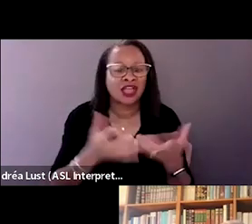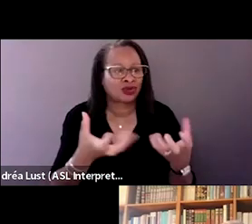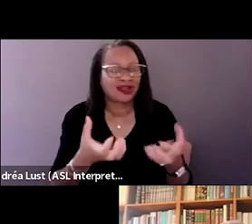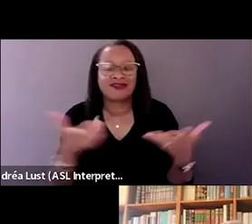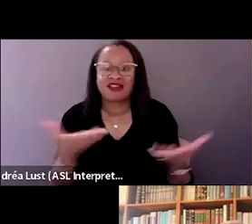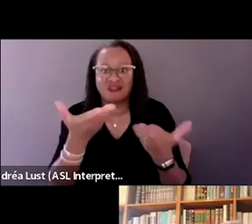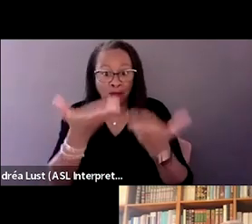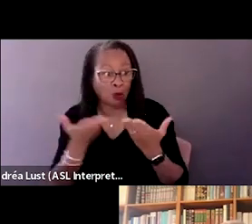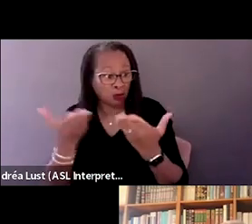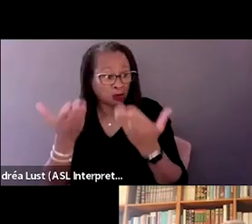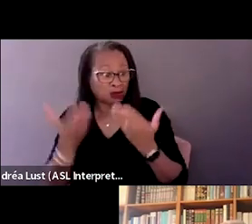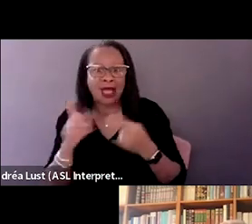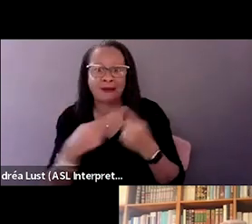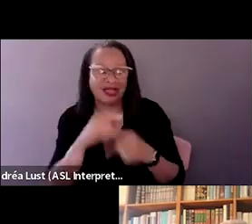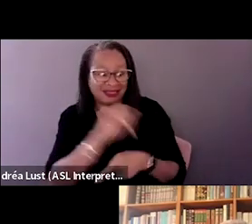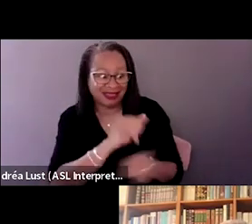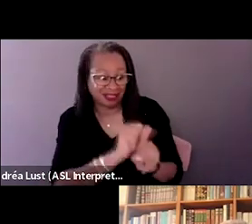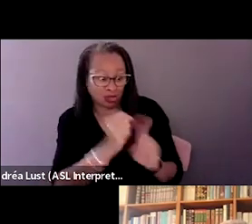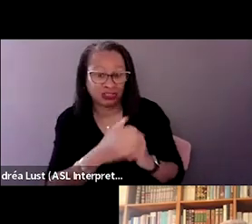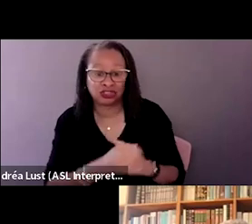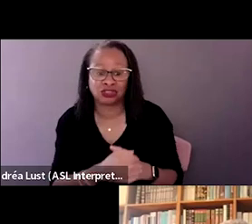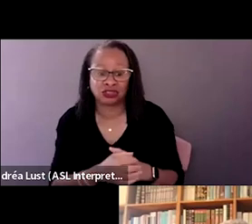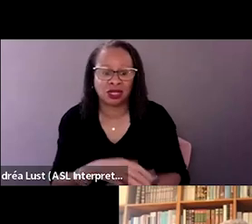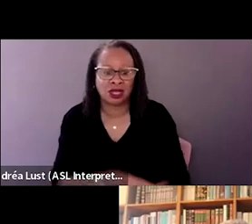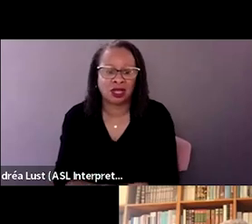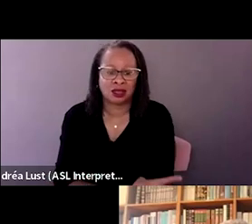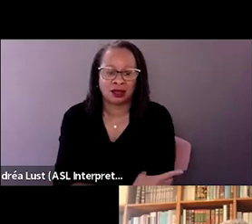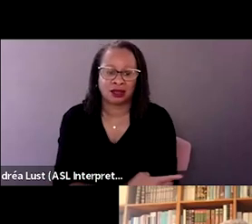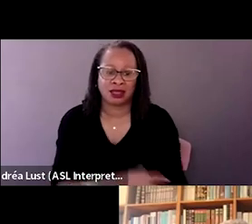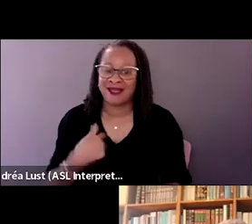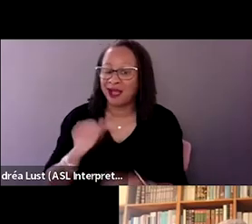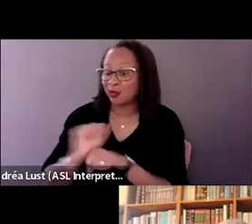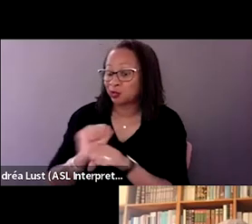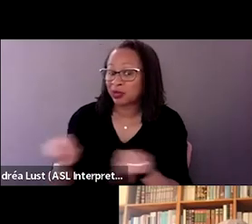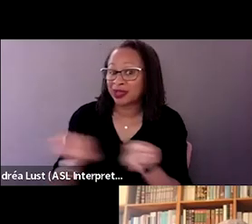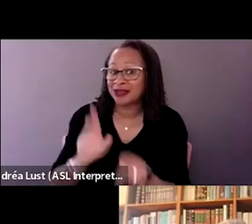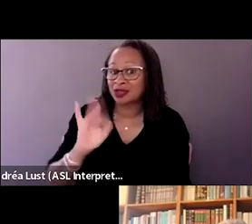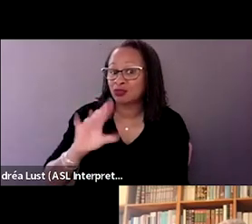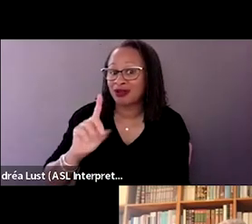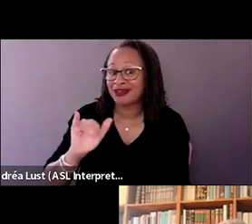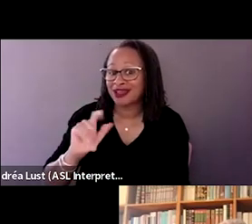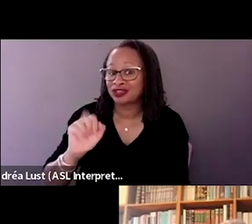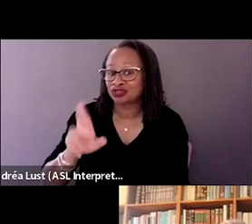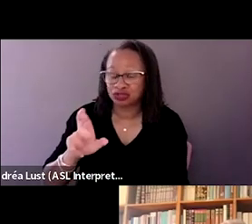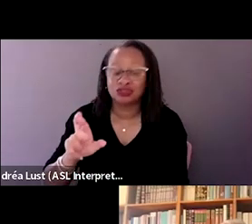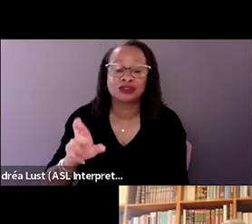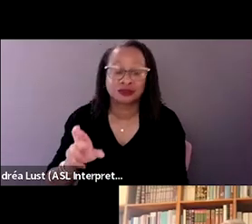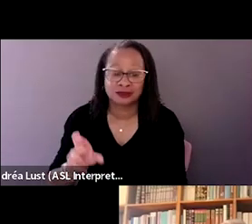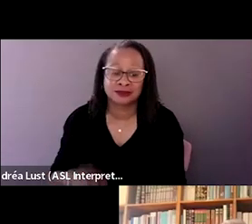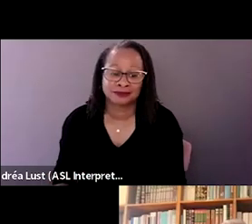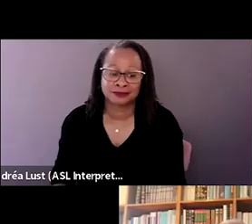about what happened and when you are, I was working as a broadcaster in the department